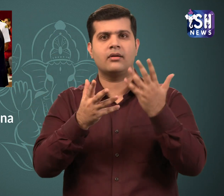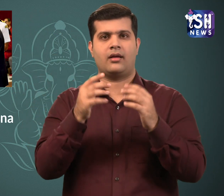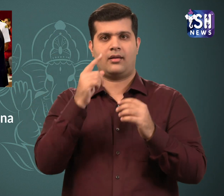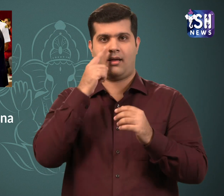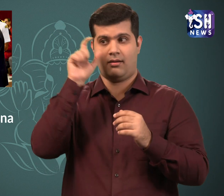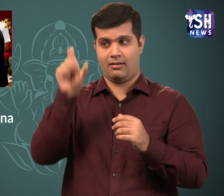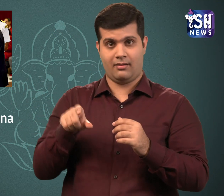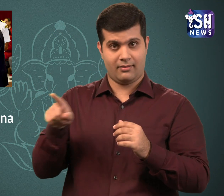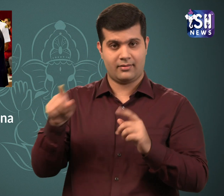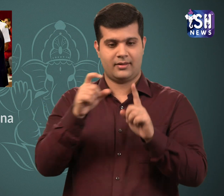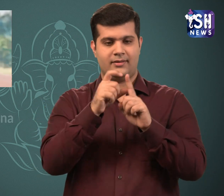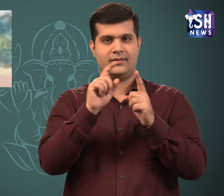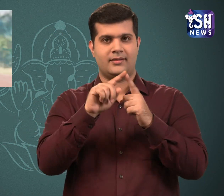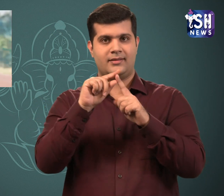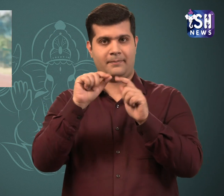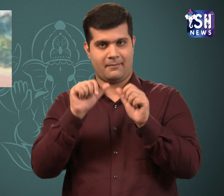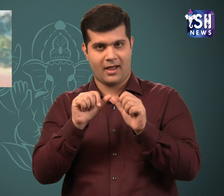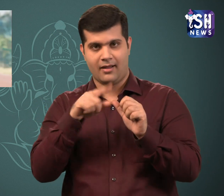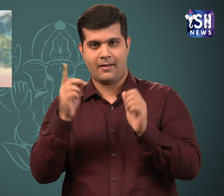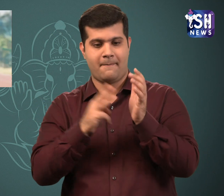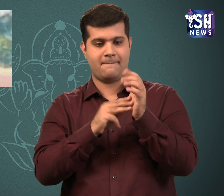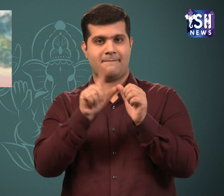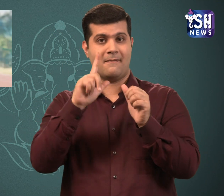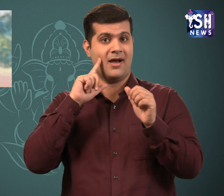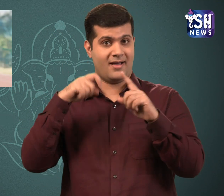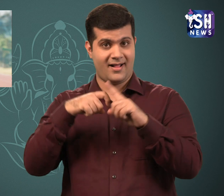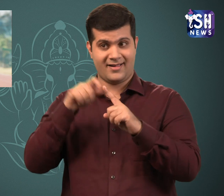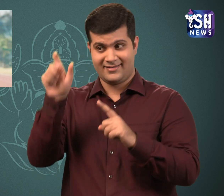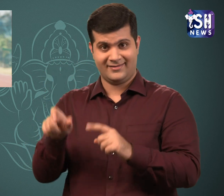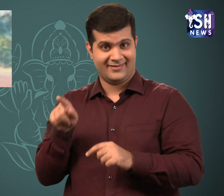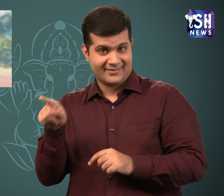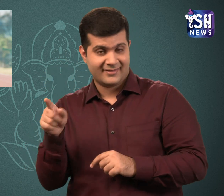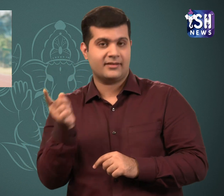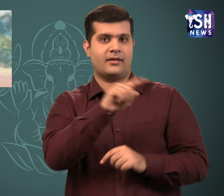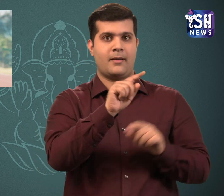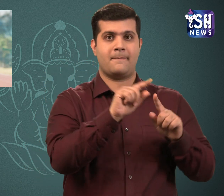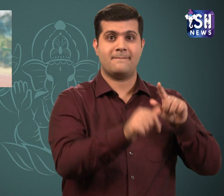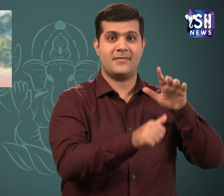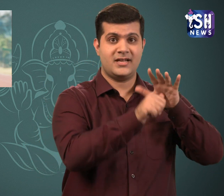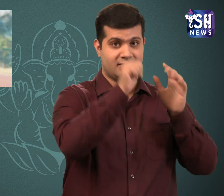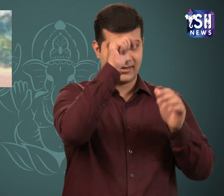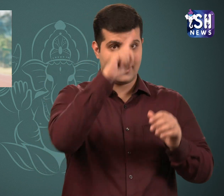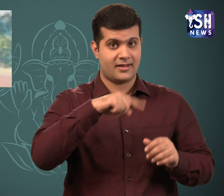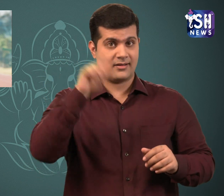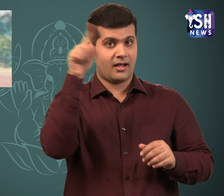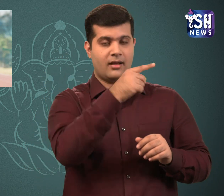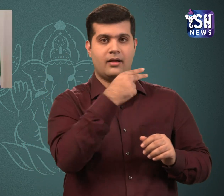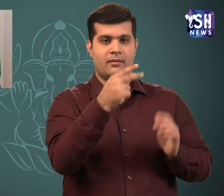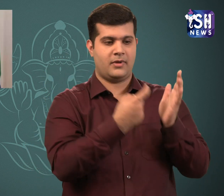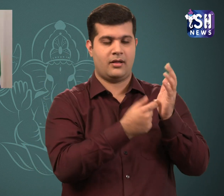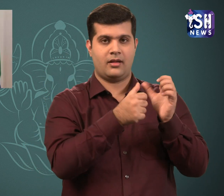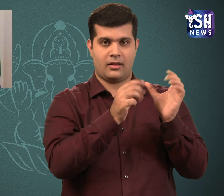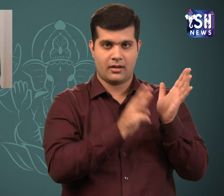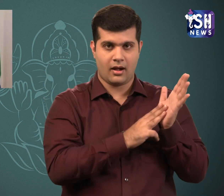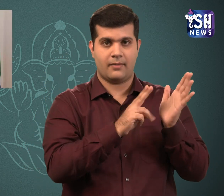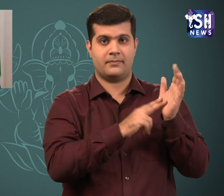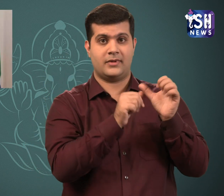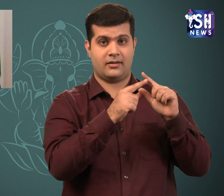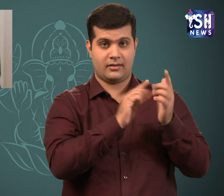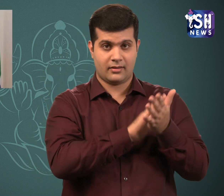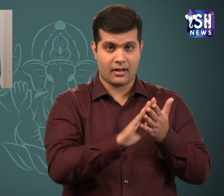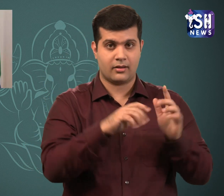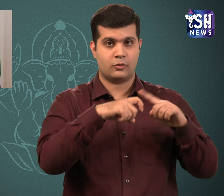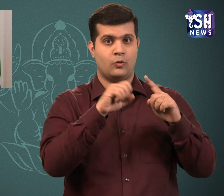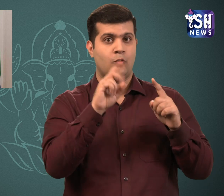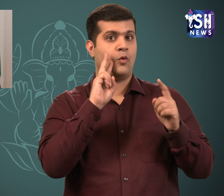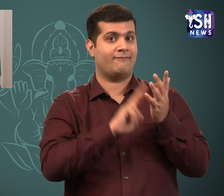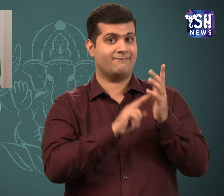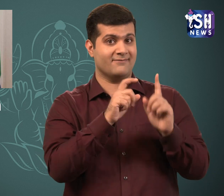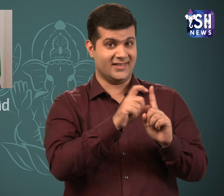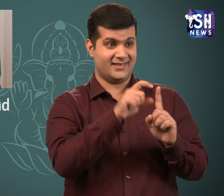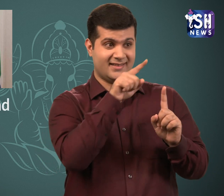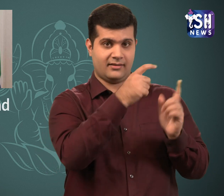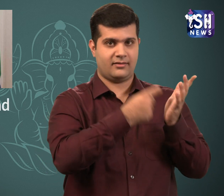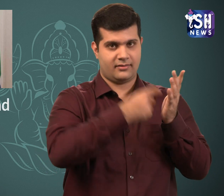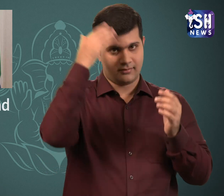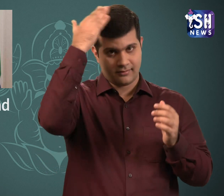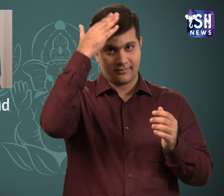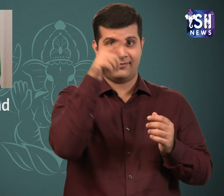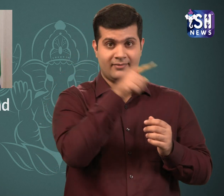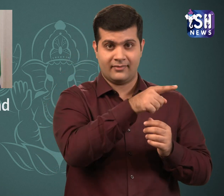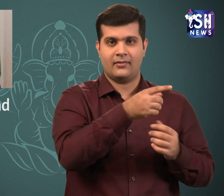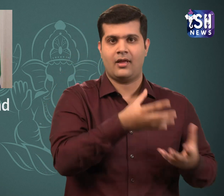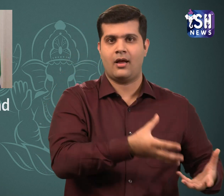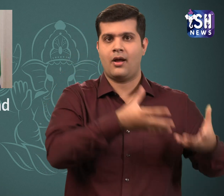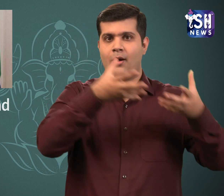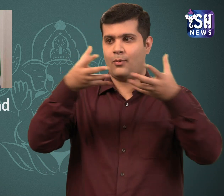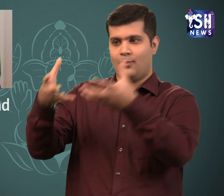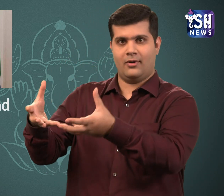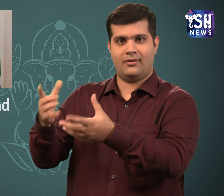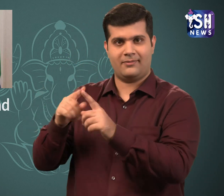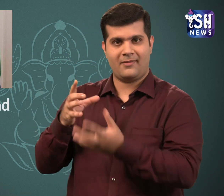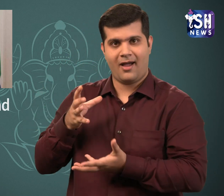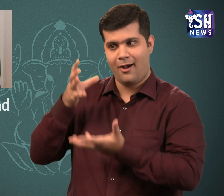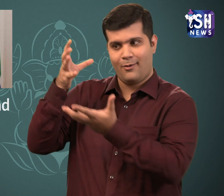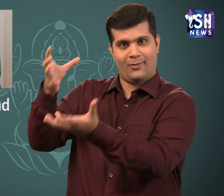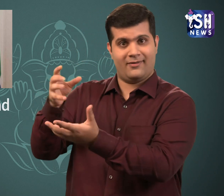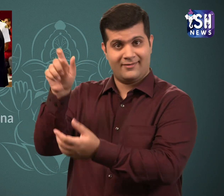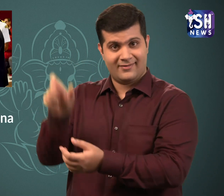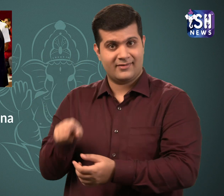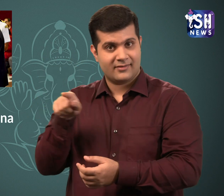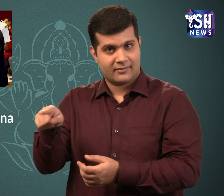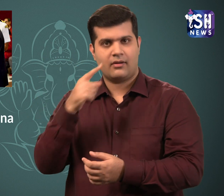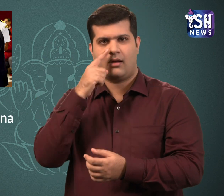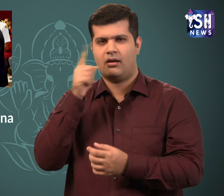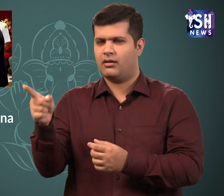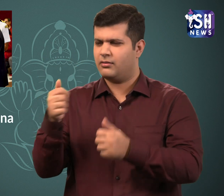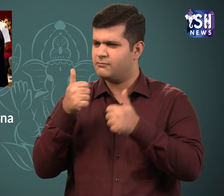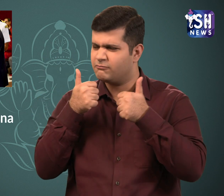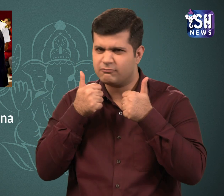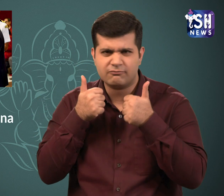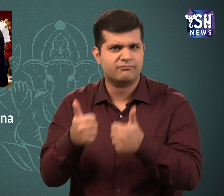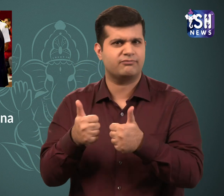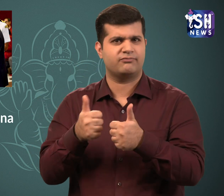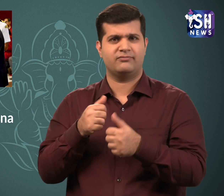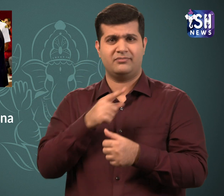President Ram Nath Kovind conferred Deepa Malik with an award for her brialliant